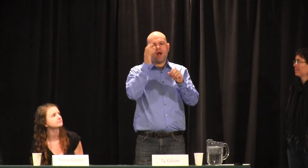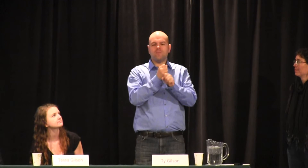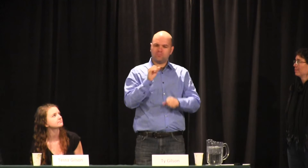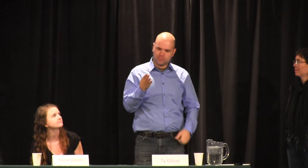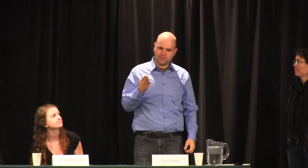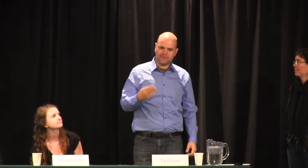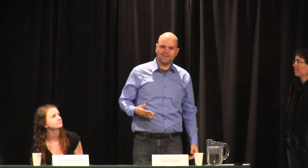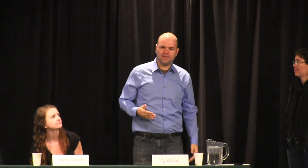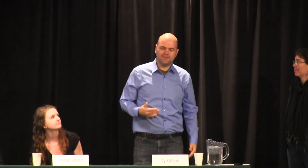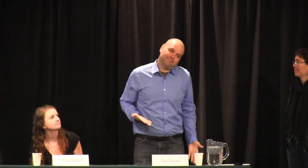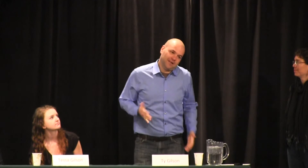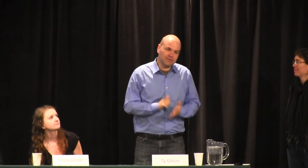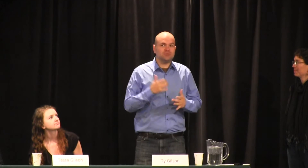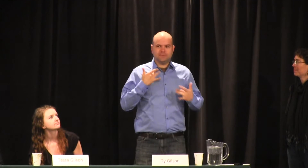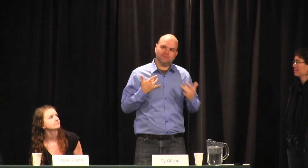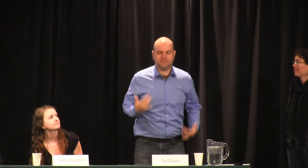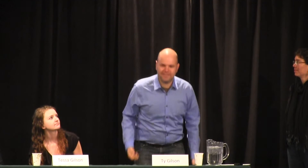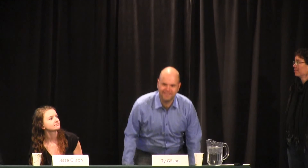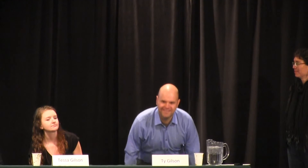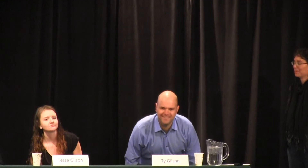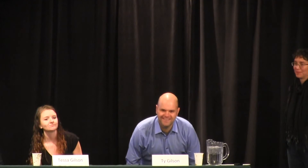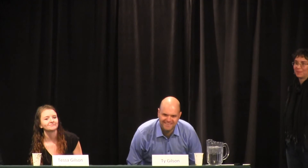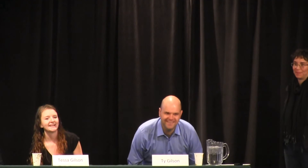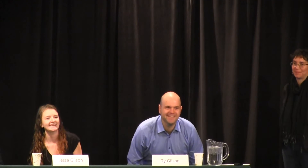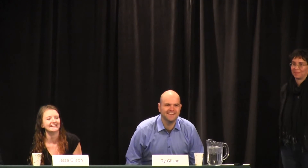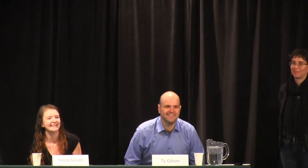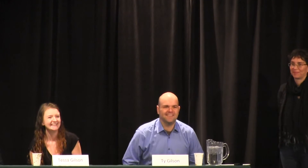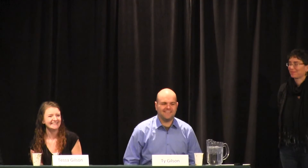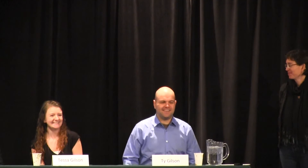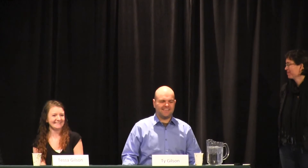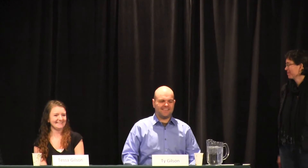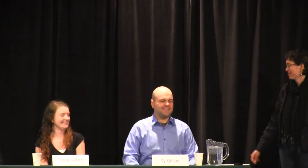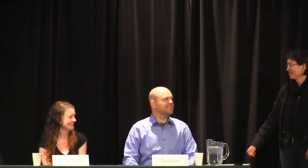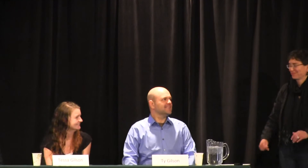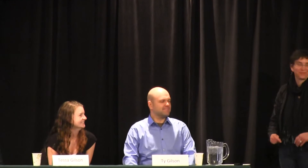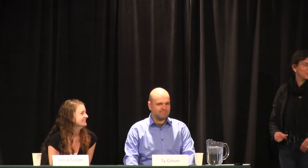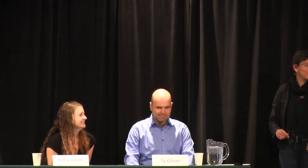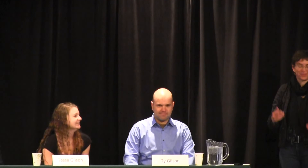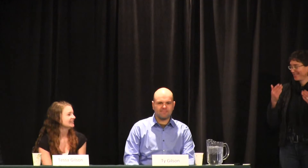And hopefully soon I'll be able to get a job in my specific field. I'll be excited for that.